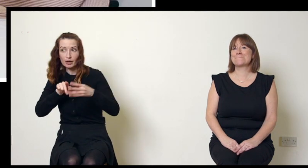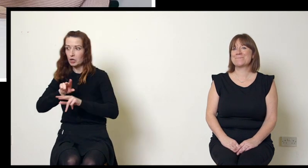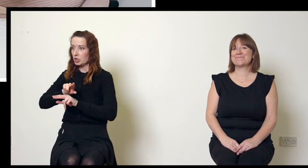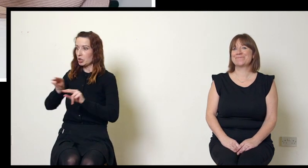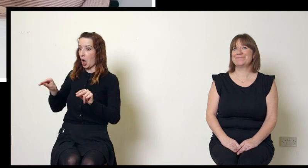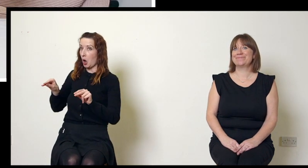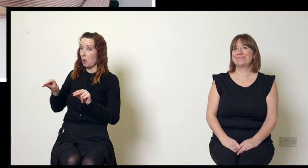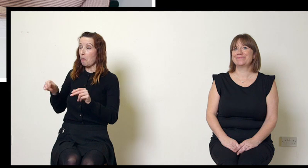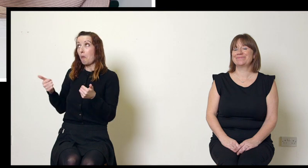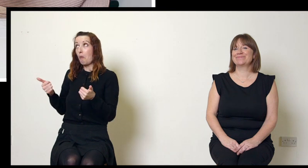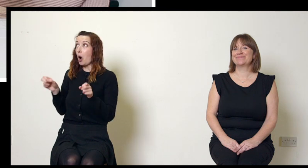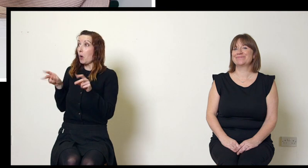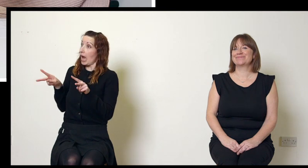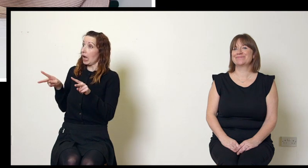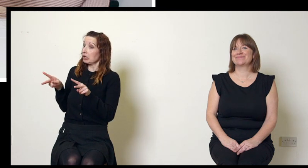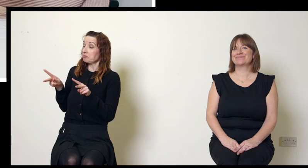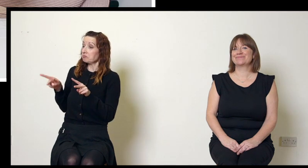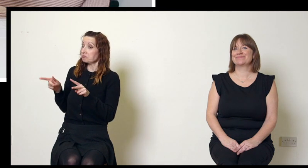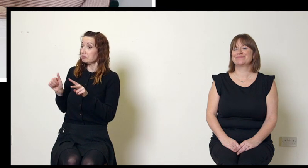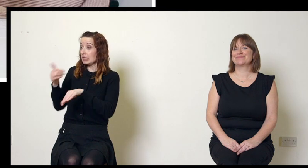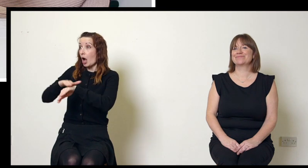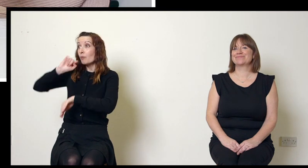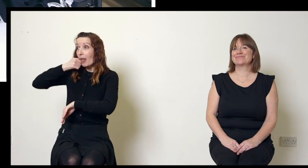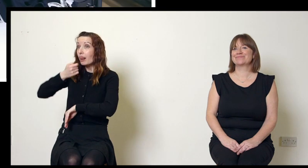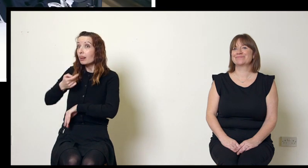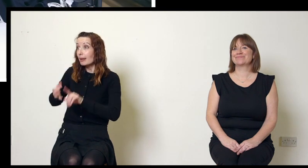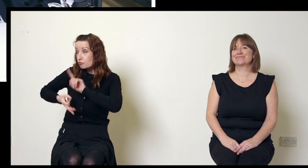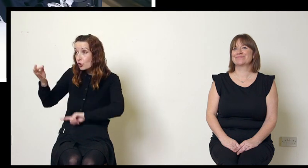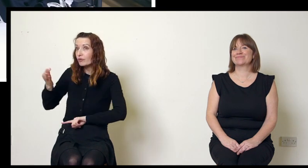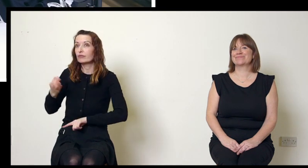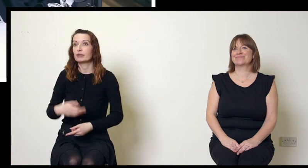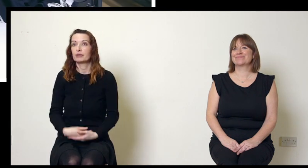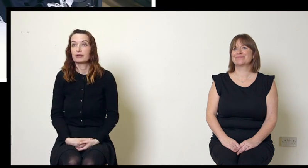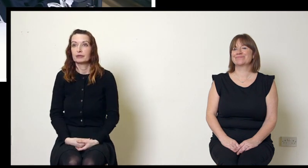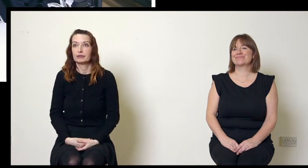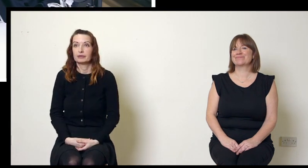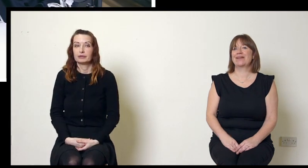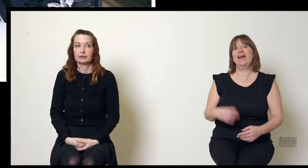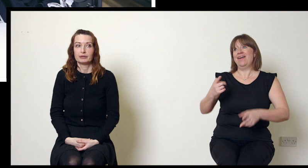we go, no, I haven't. All right, next time we'll do it this way. The year before we did Reasonable Adjustments, we did put a commission out